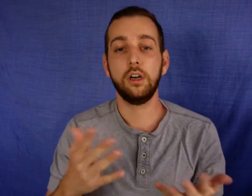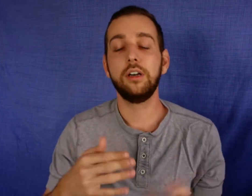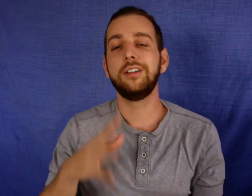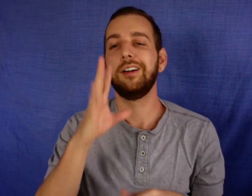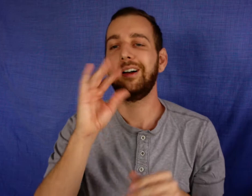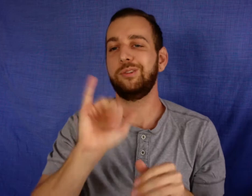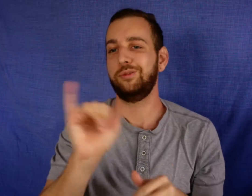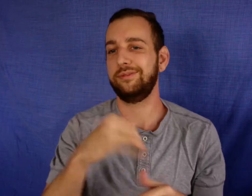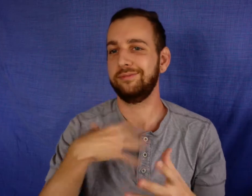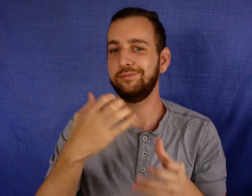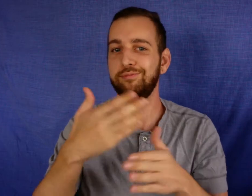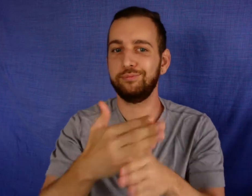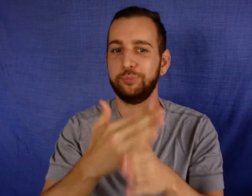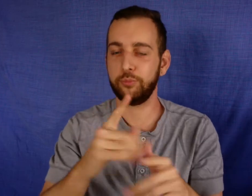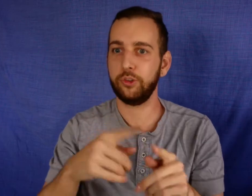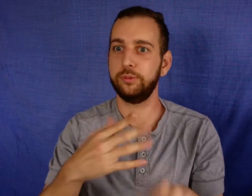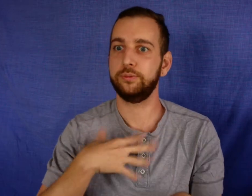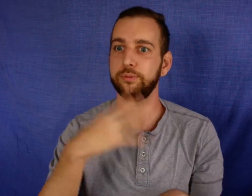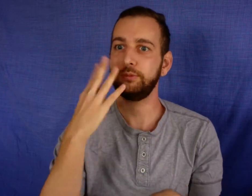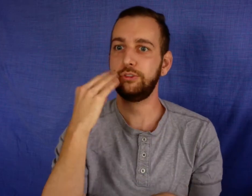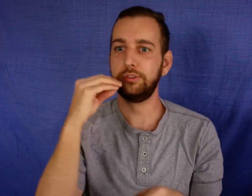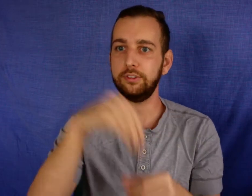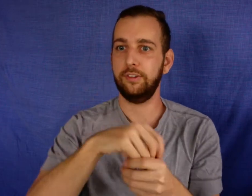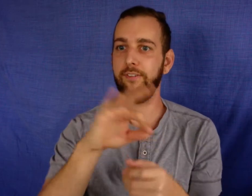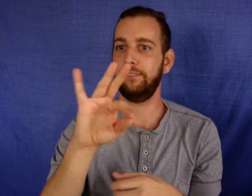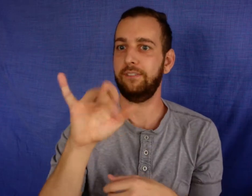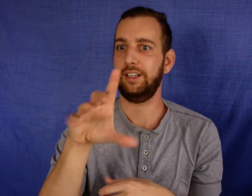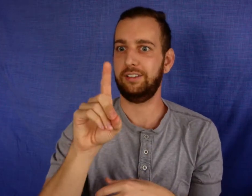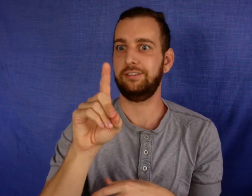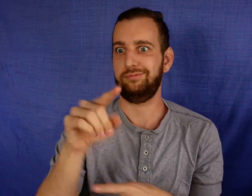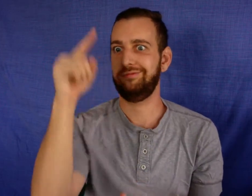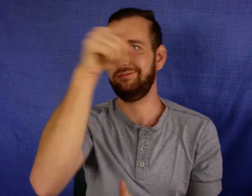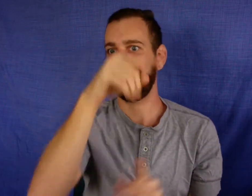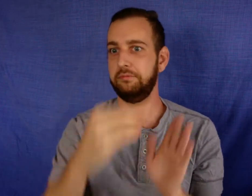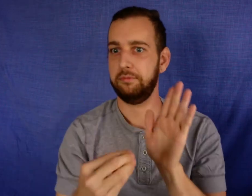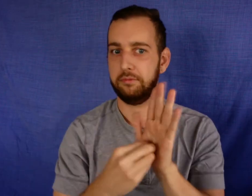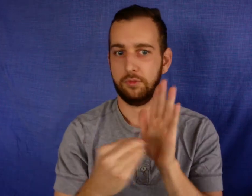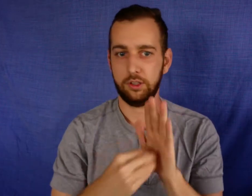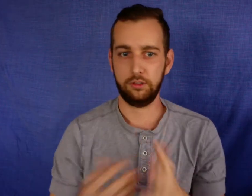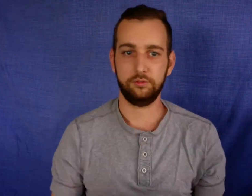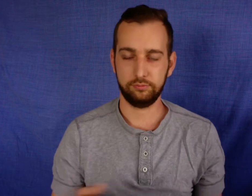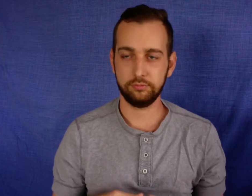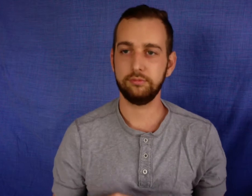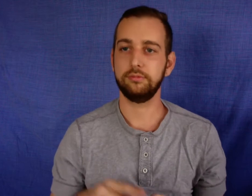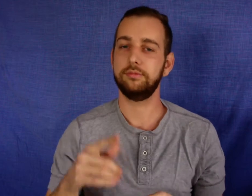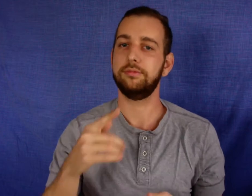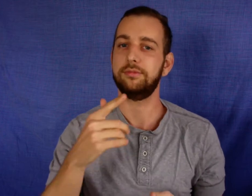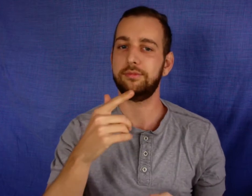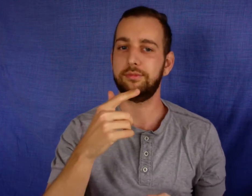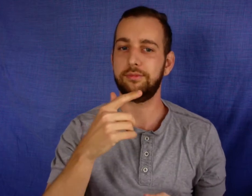I also want to share a bit about my experience in the field in Bangkok.